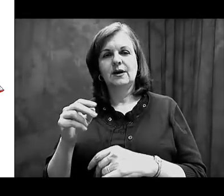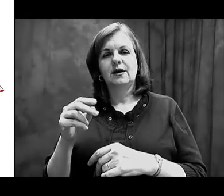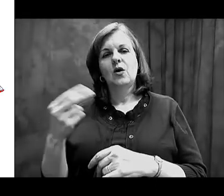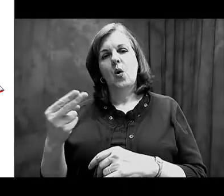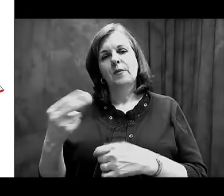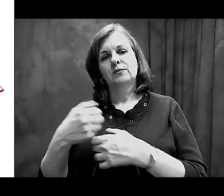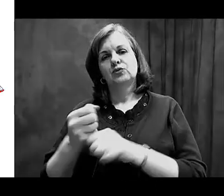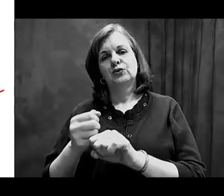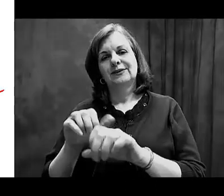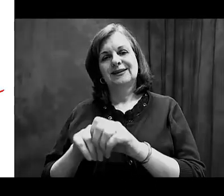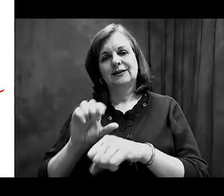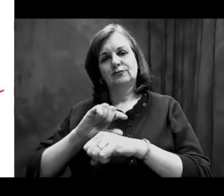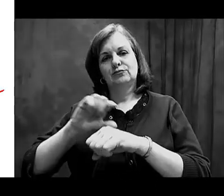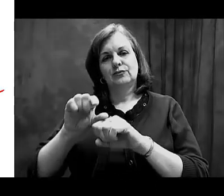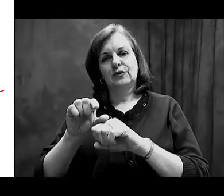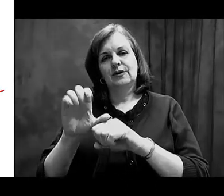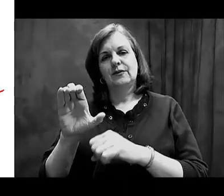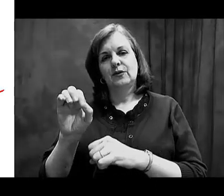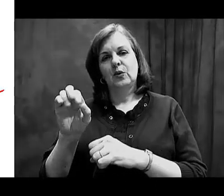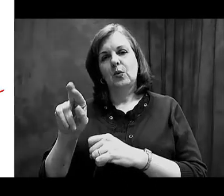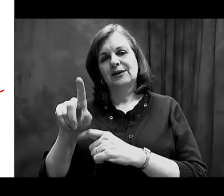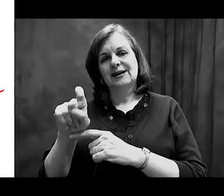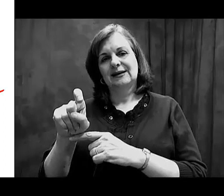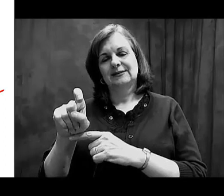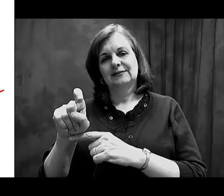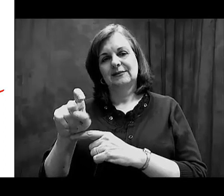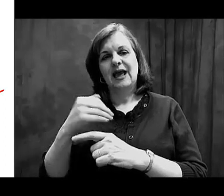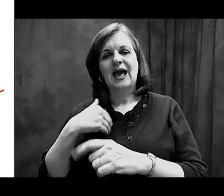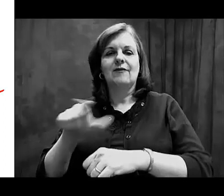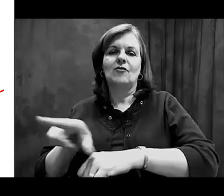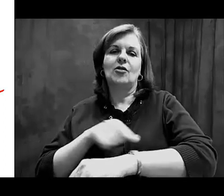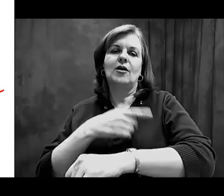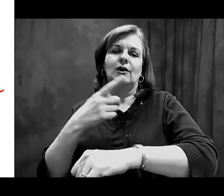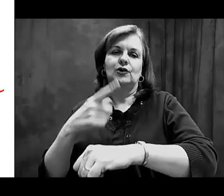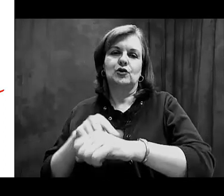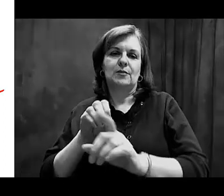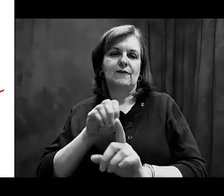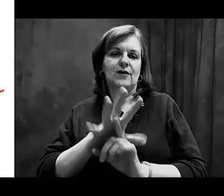adrenal cortex tend to have long-term effects -- those produced in the adrenal medulla tend to have